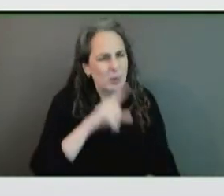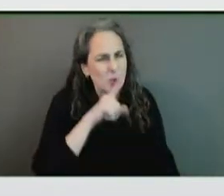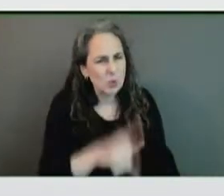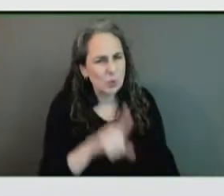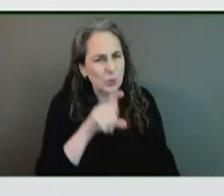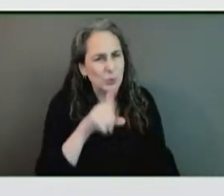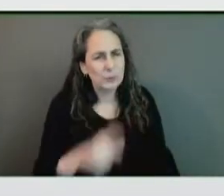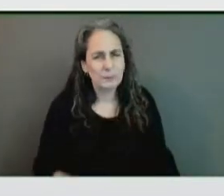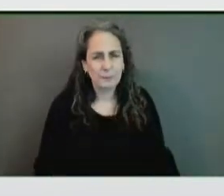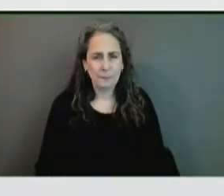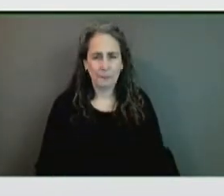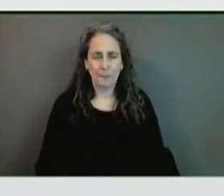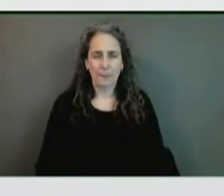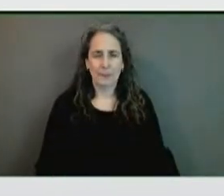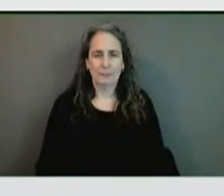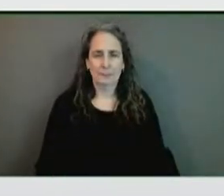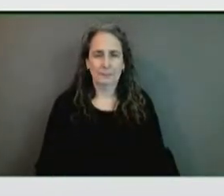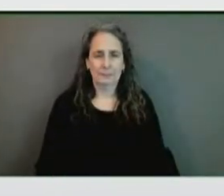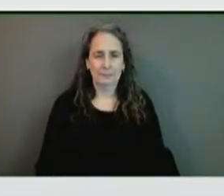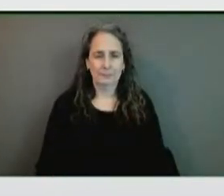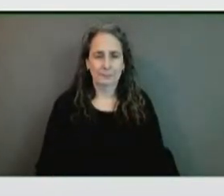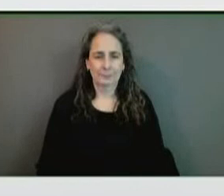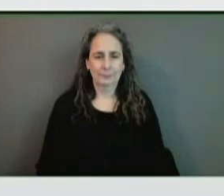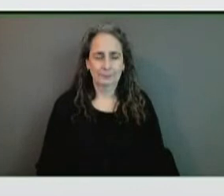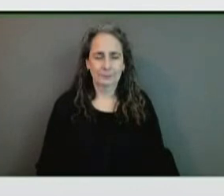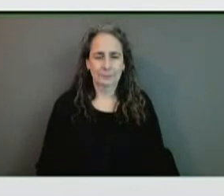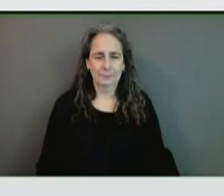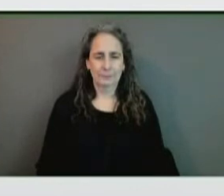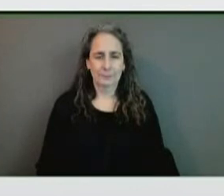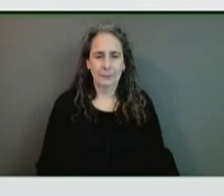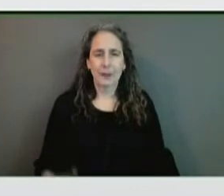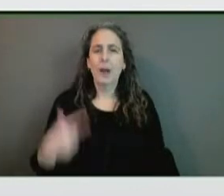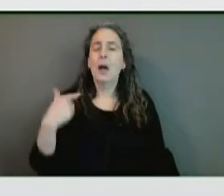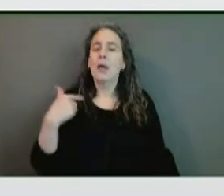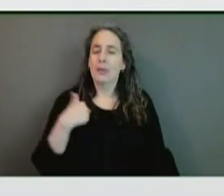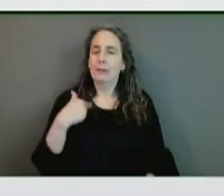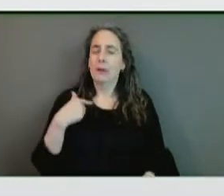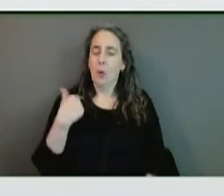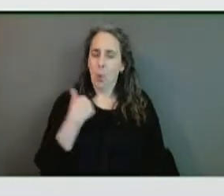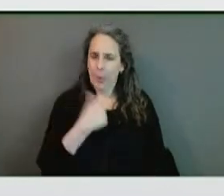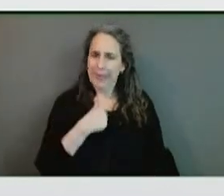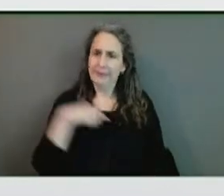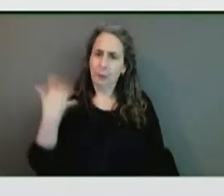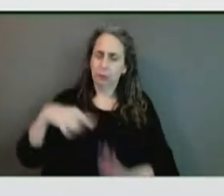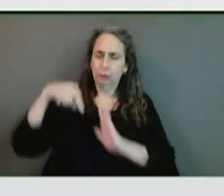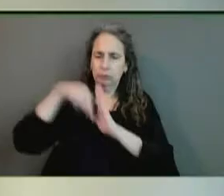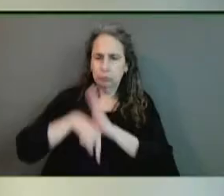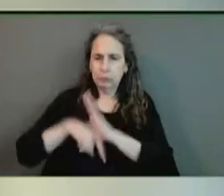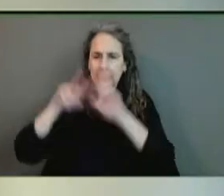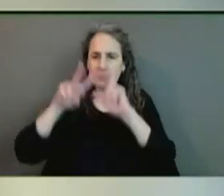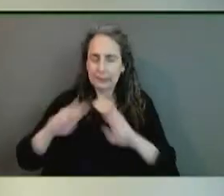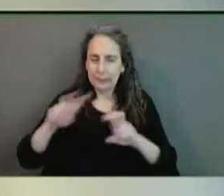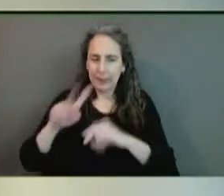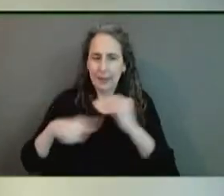they're not as accurate is that